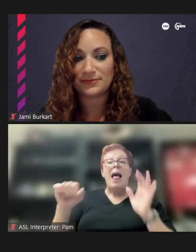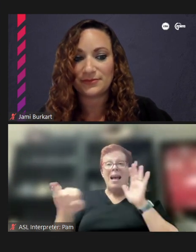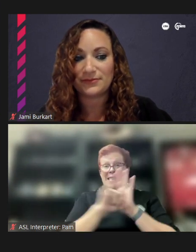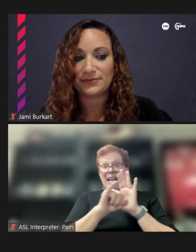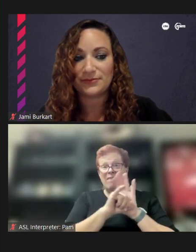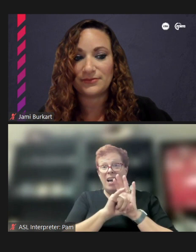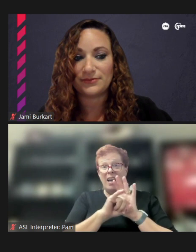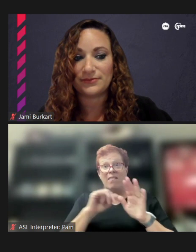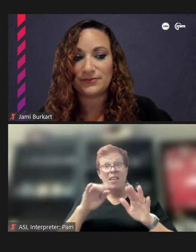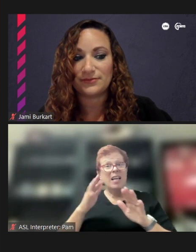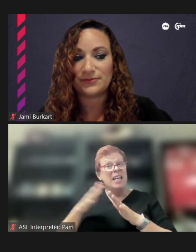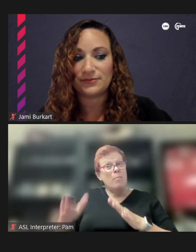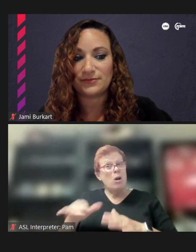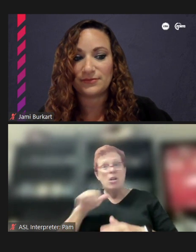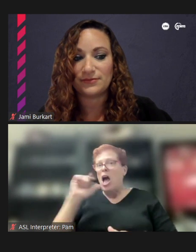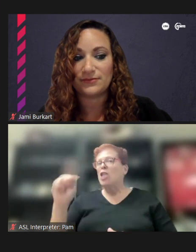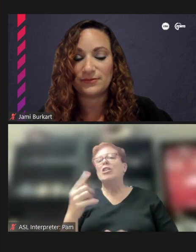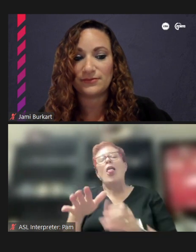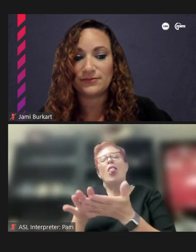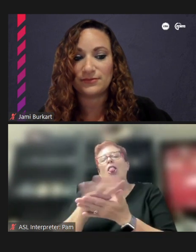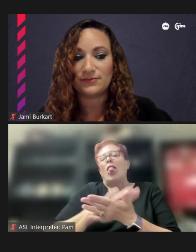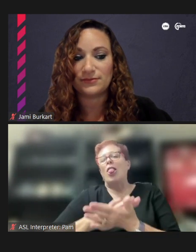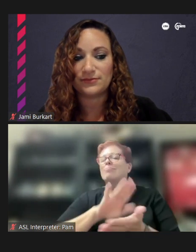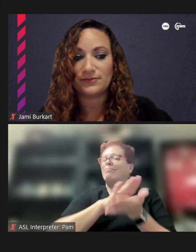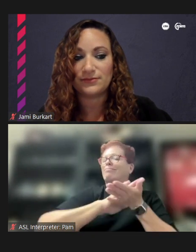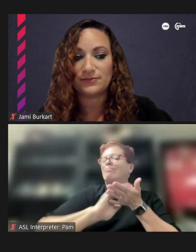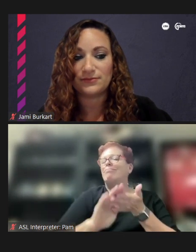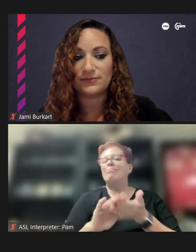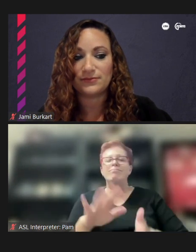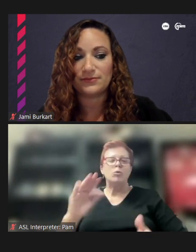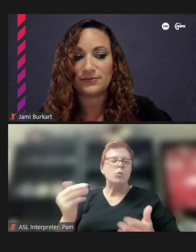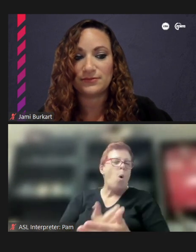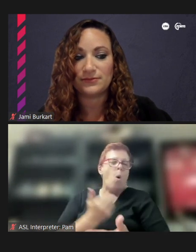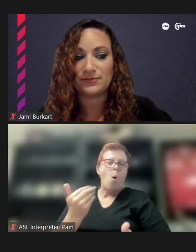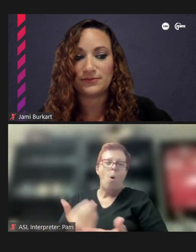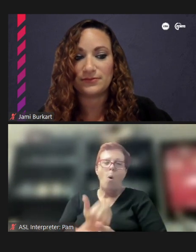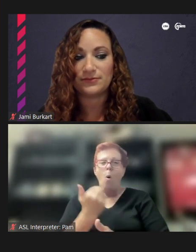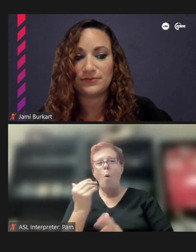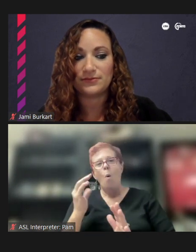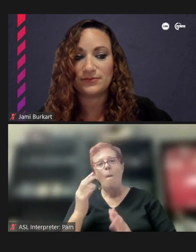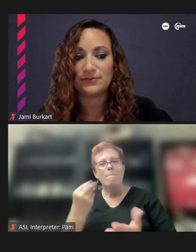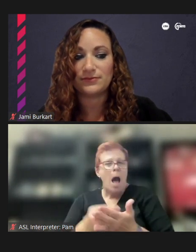neighborhood is not just about glass, and not just about the new money and the new